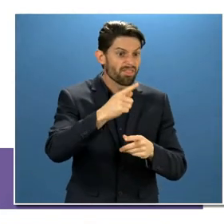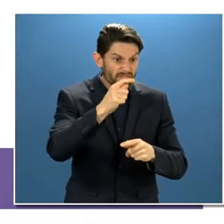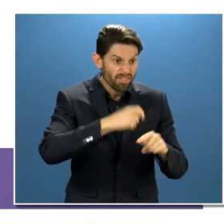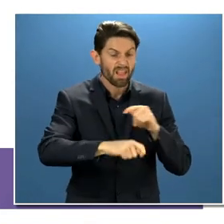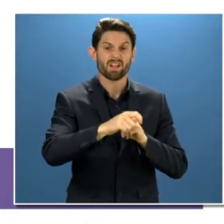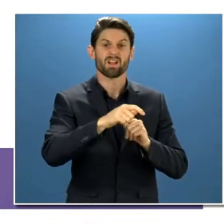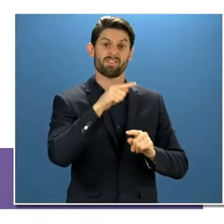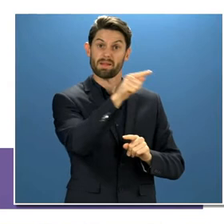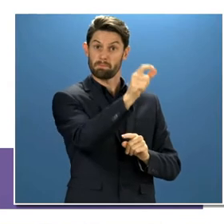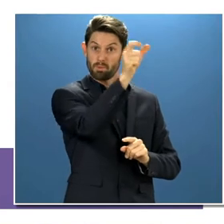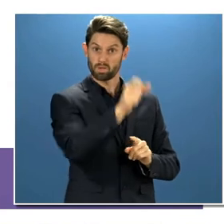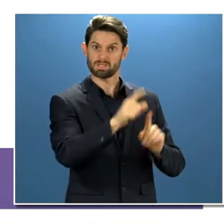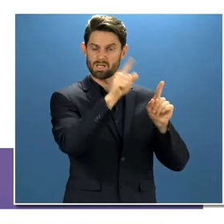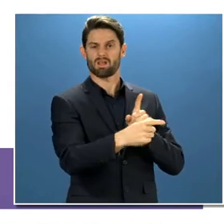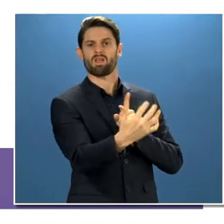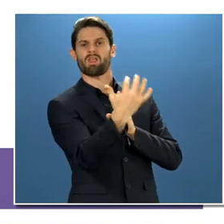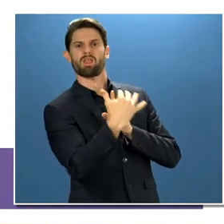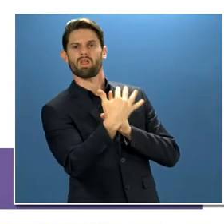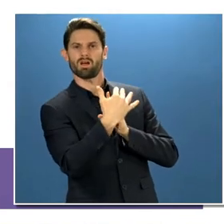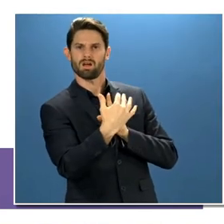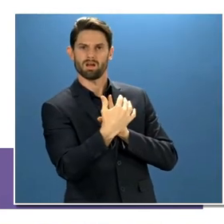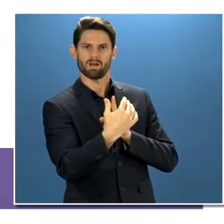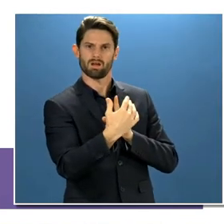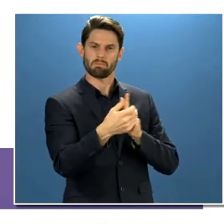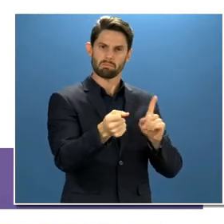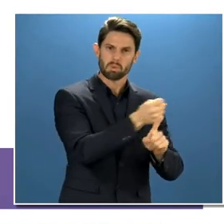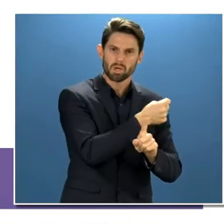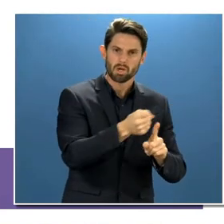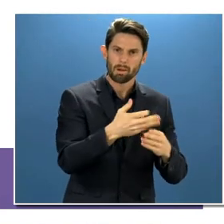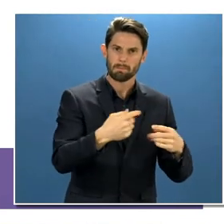that person, and she was quite horrible on the second day, she was like